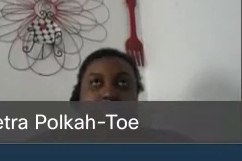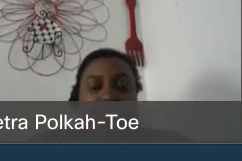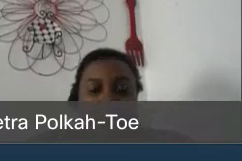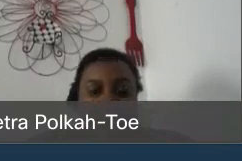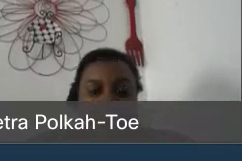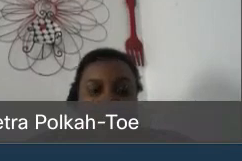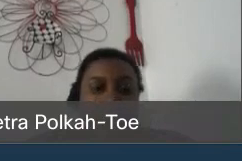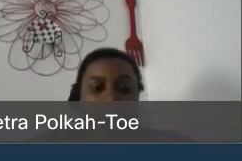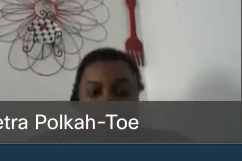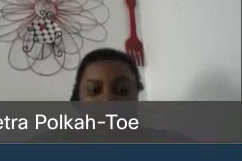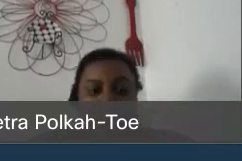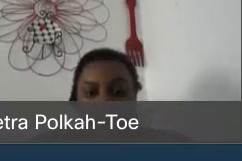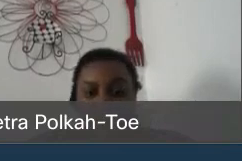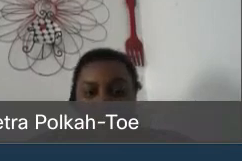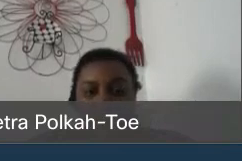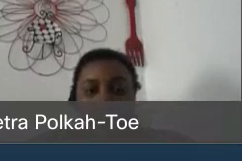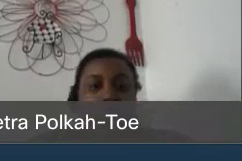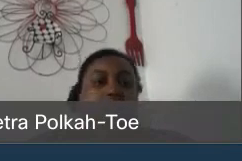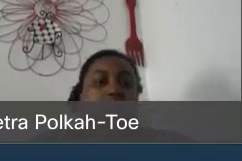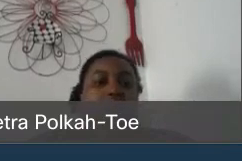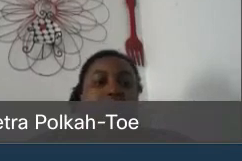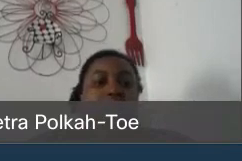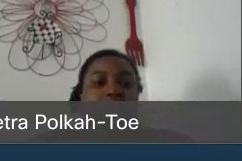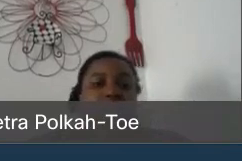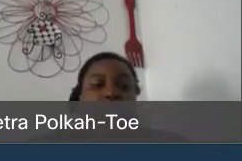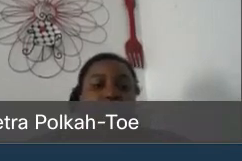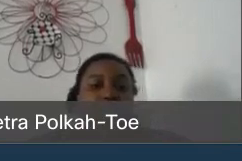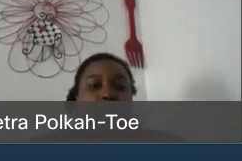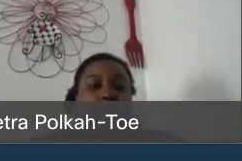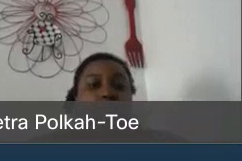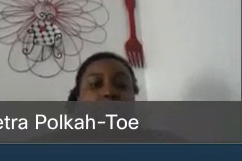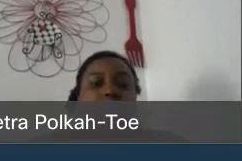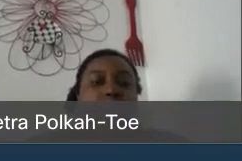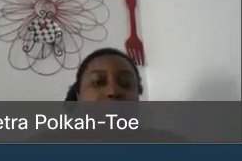it's a supplement to our existing Medical Summary Report guide. So this is a supplemental tool